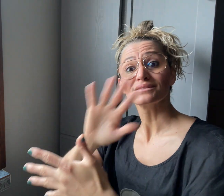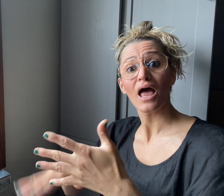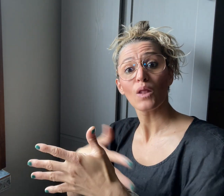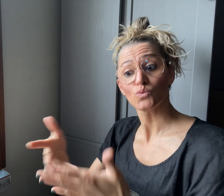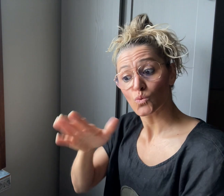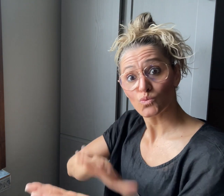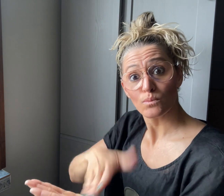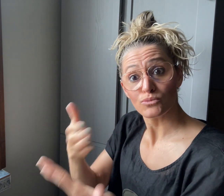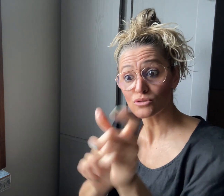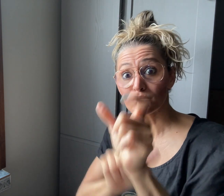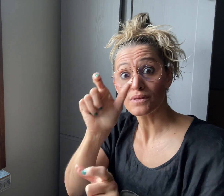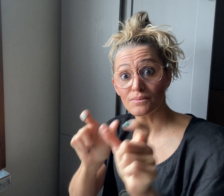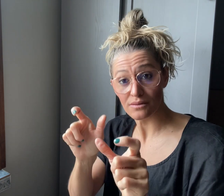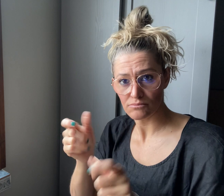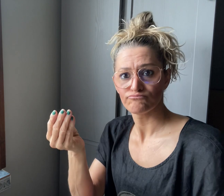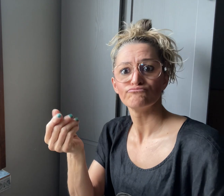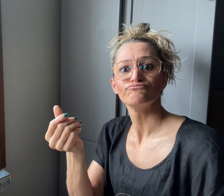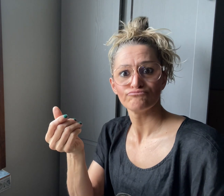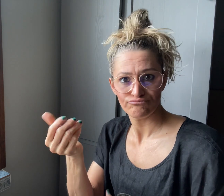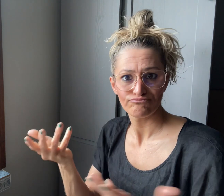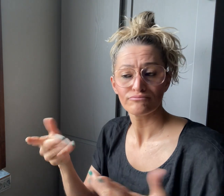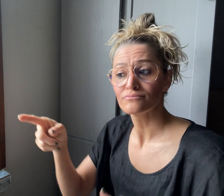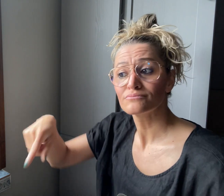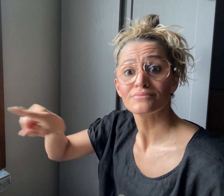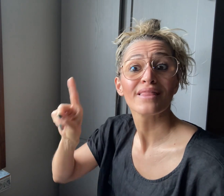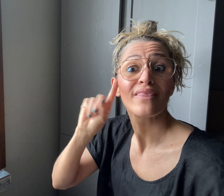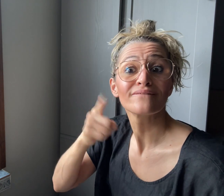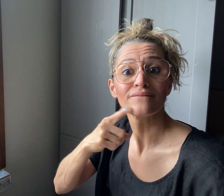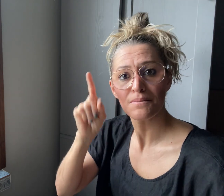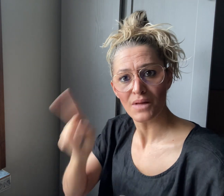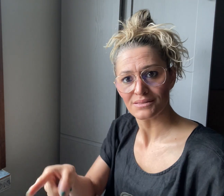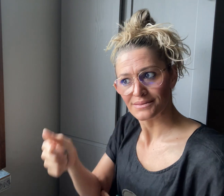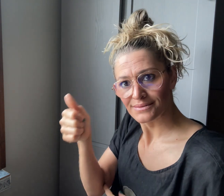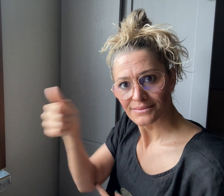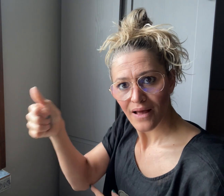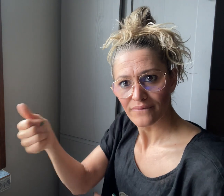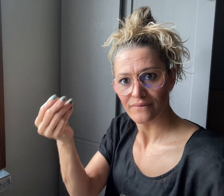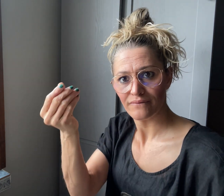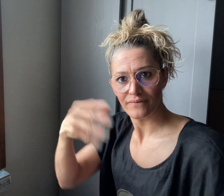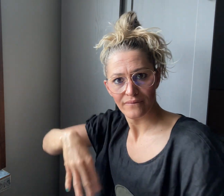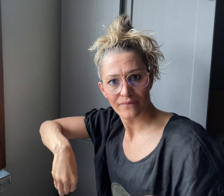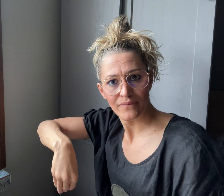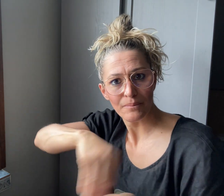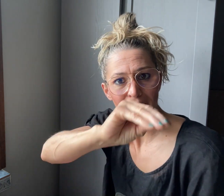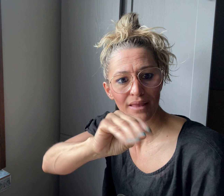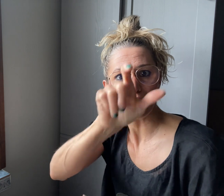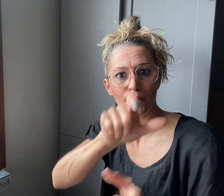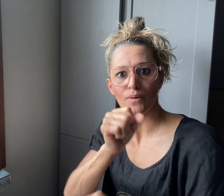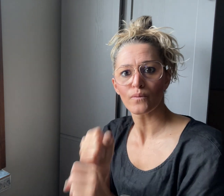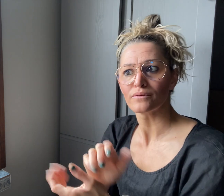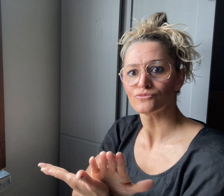be guaranteed. Sign language interpreters cost money